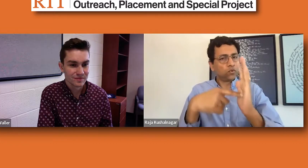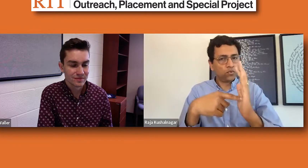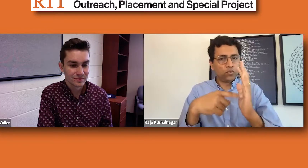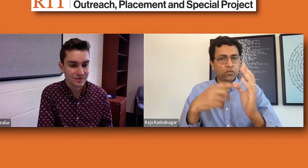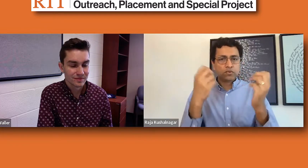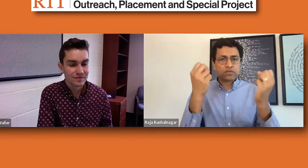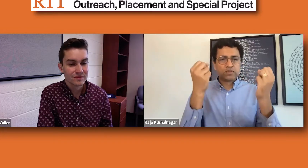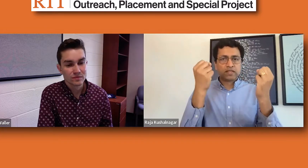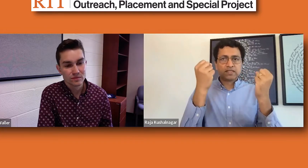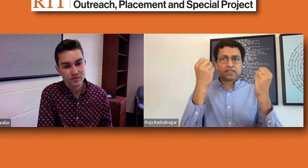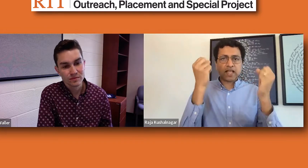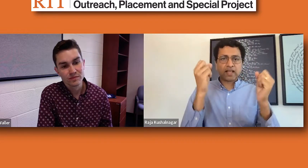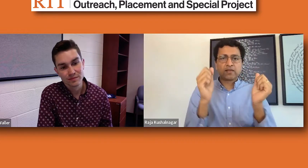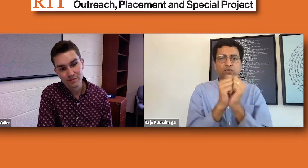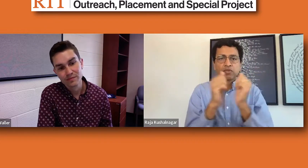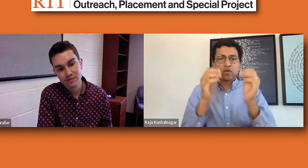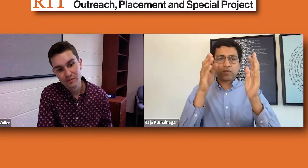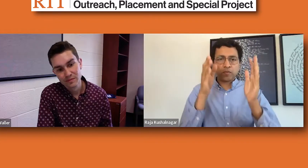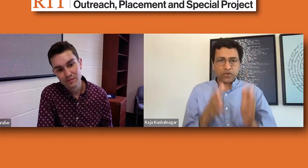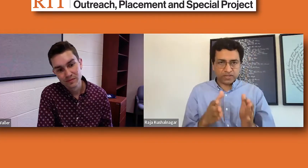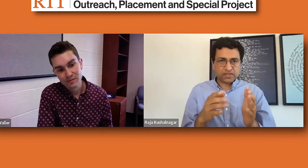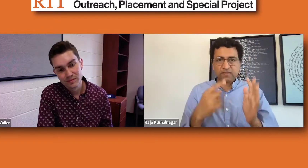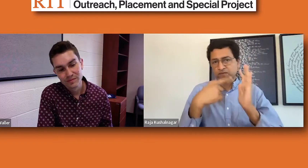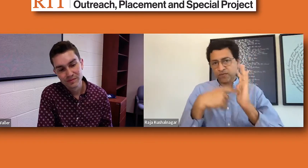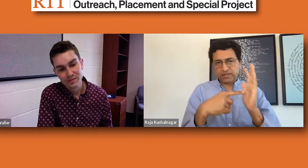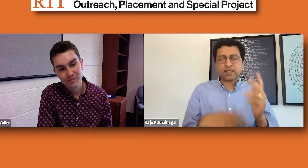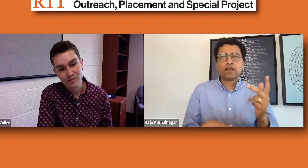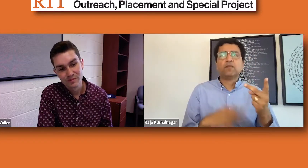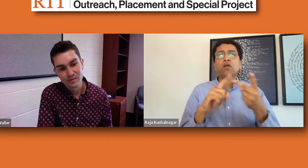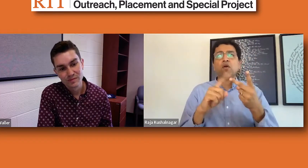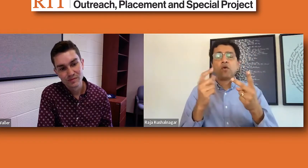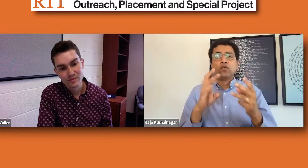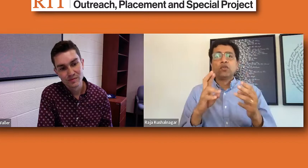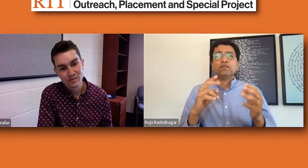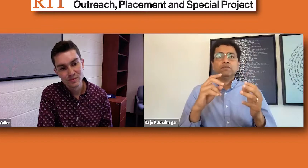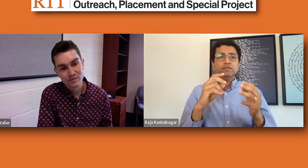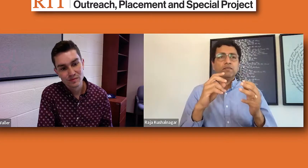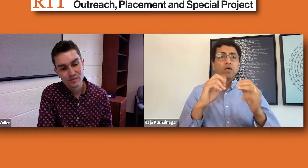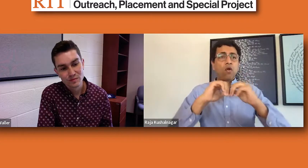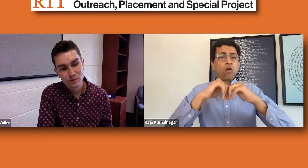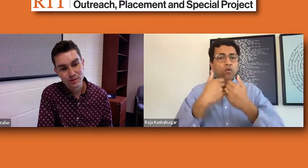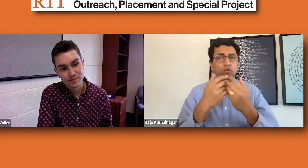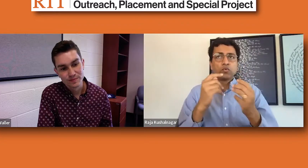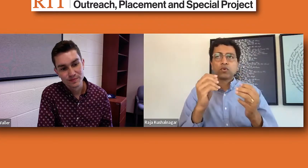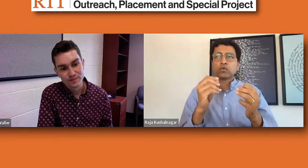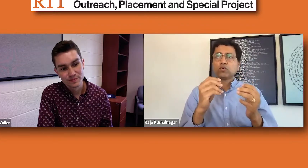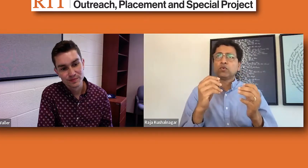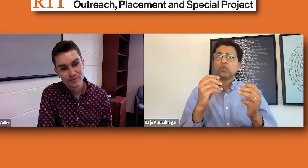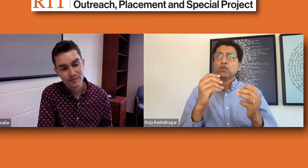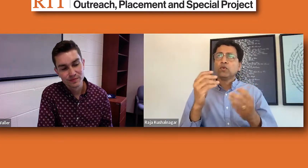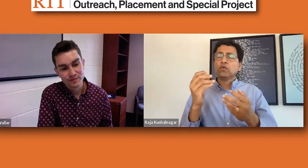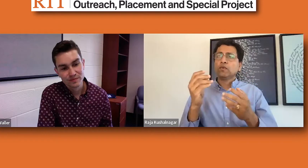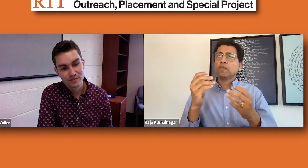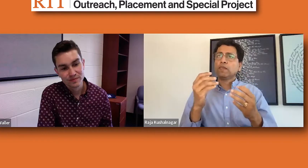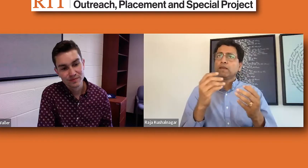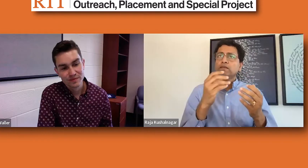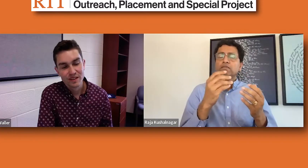the sign information that we present. The signers,